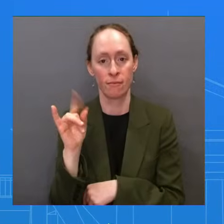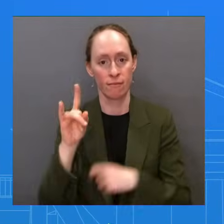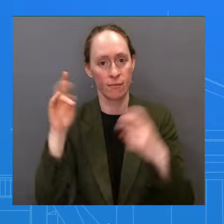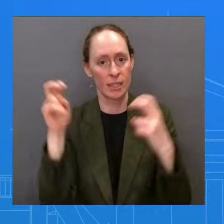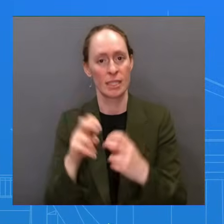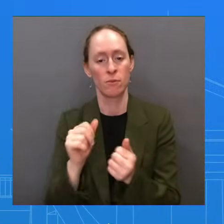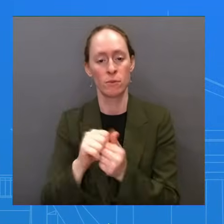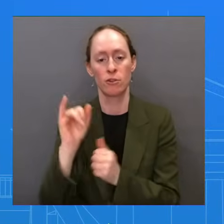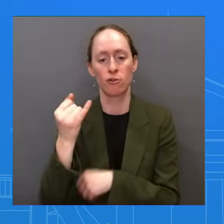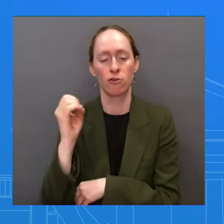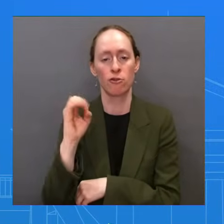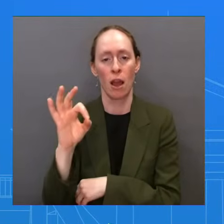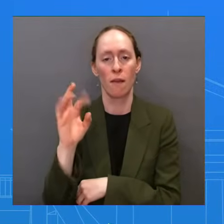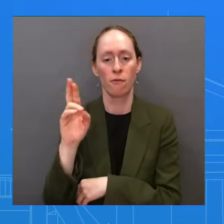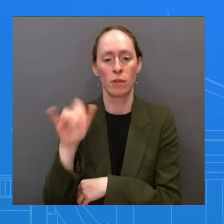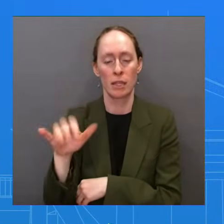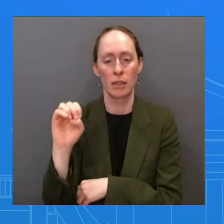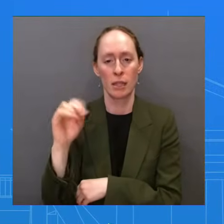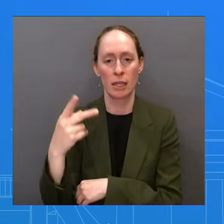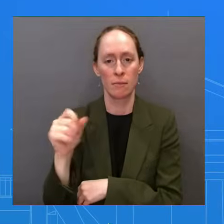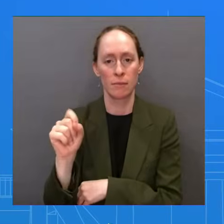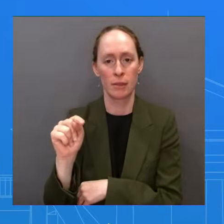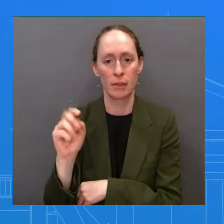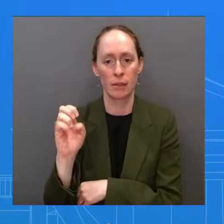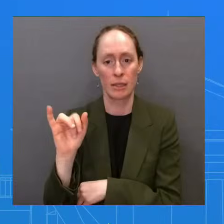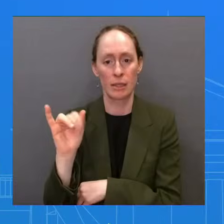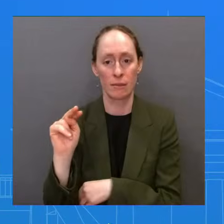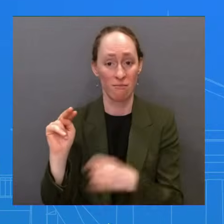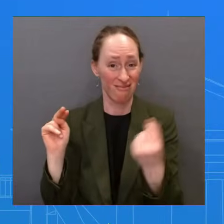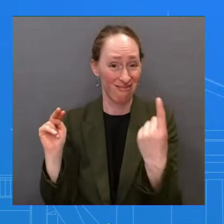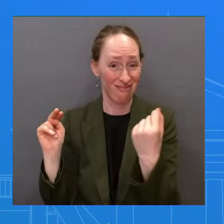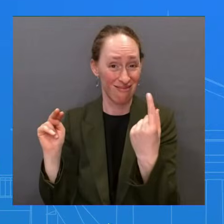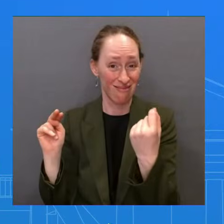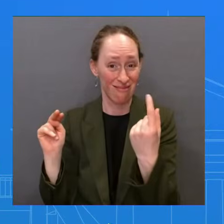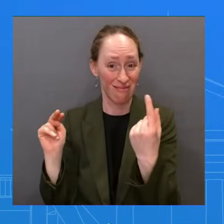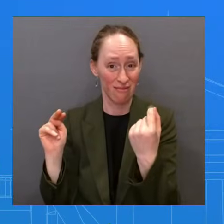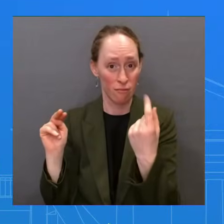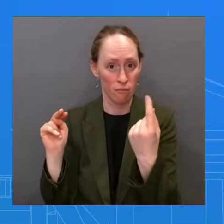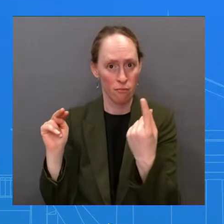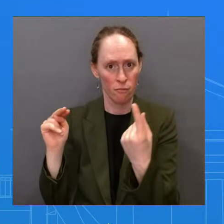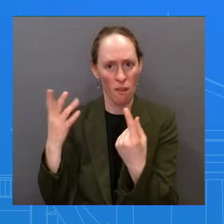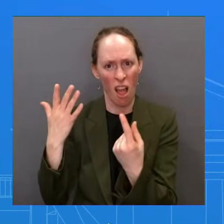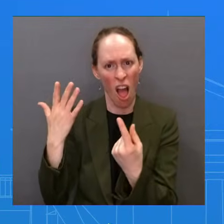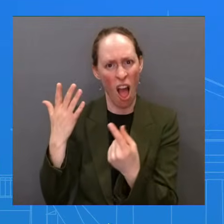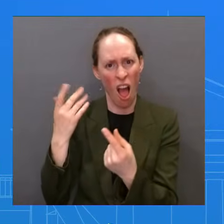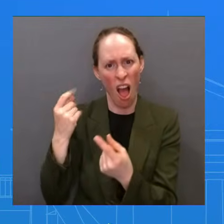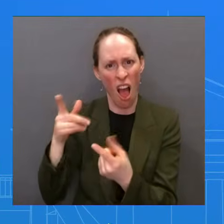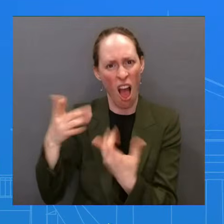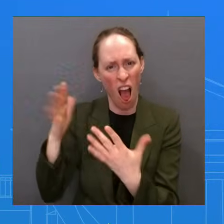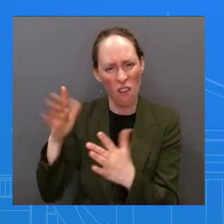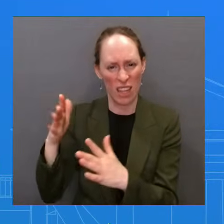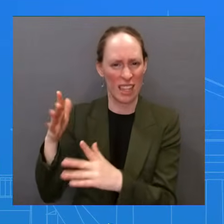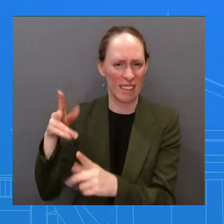The Press: Okay. And can you also -- how does -- you know, President Biden says that he's the most pro-union President in history. How do you square that with the fact